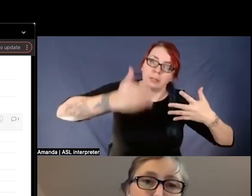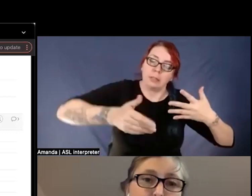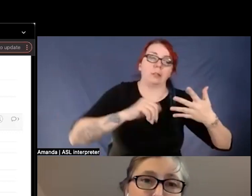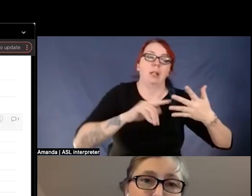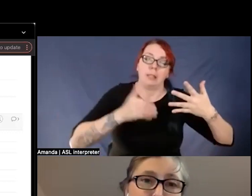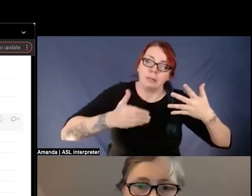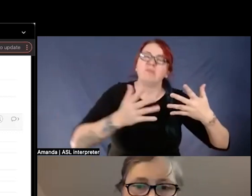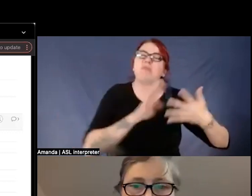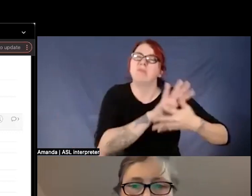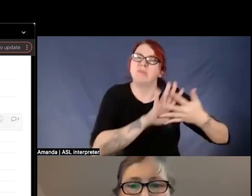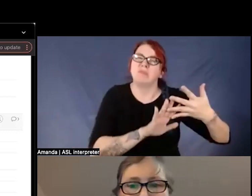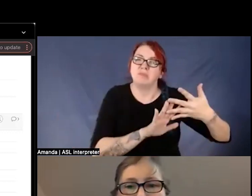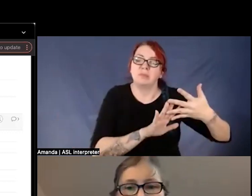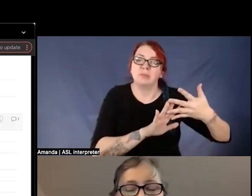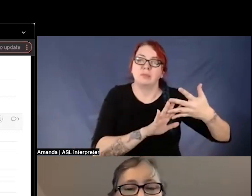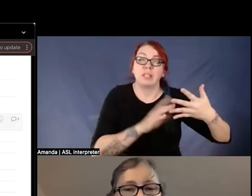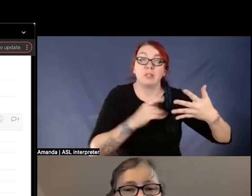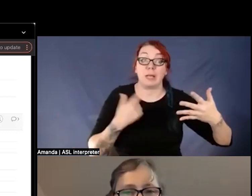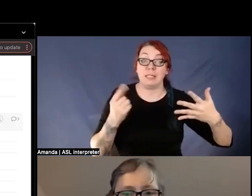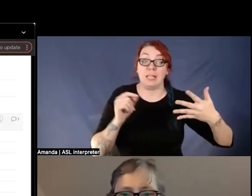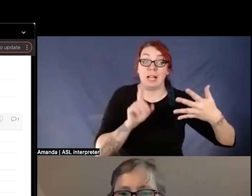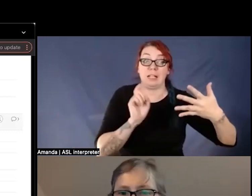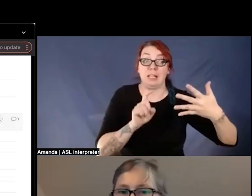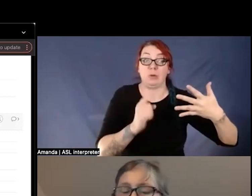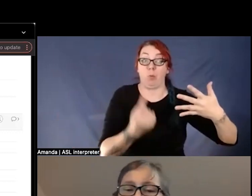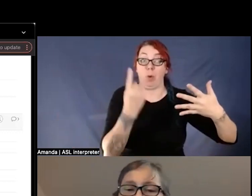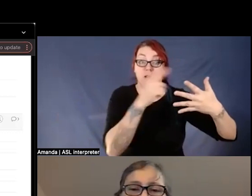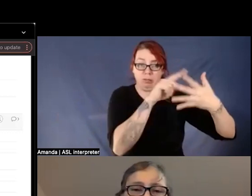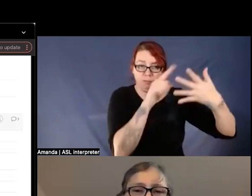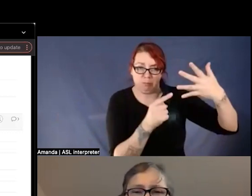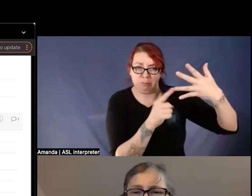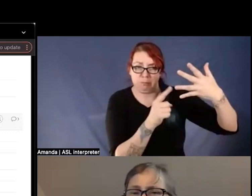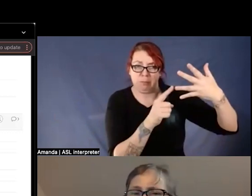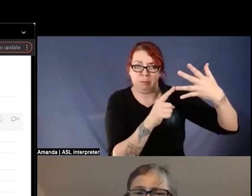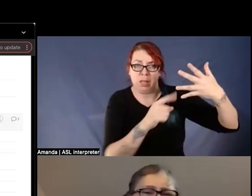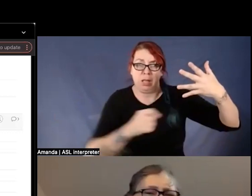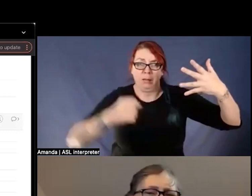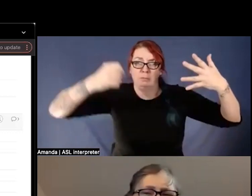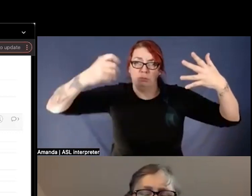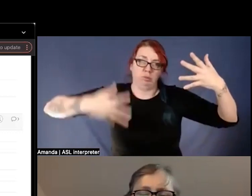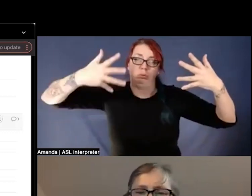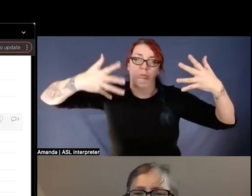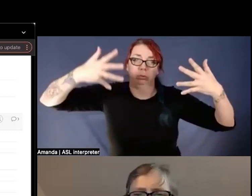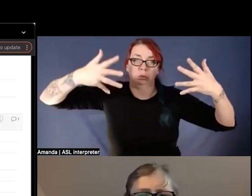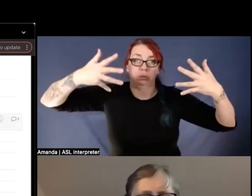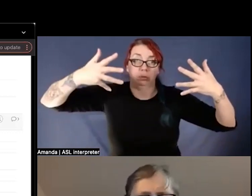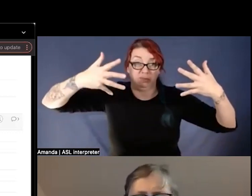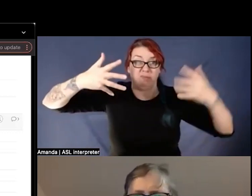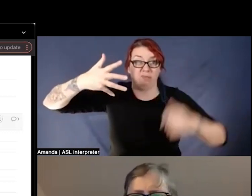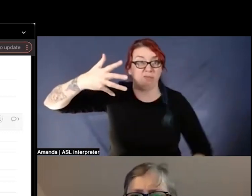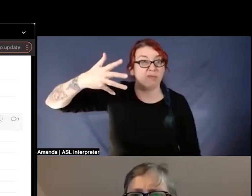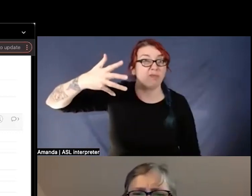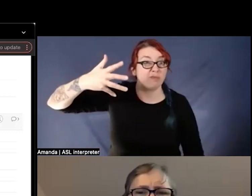trade show workflow, which is on the right-hand side. Again, that's in-house speak there so it may